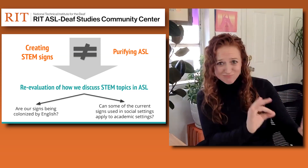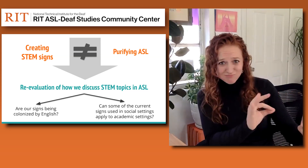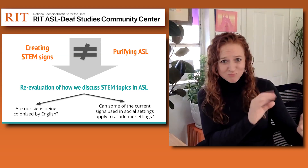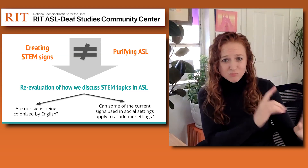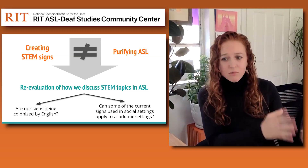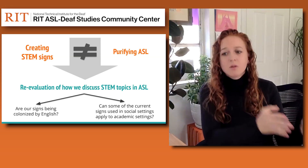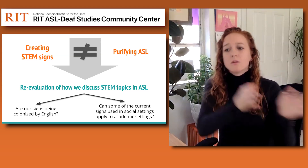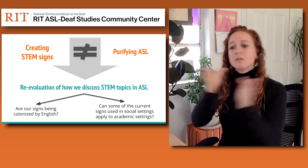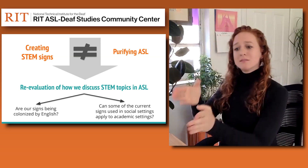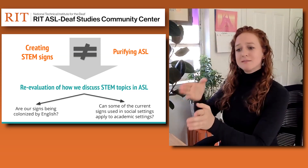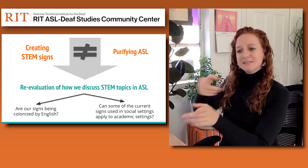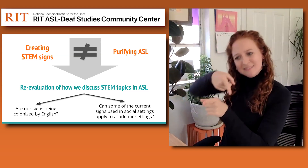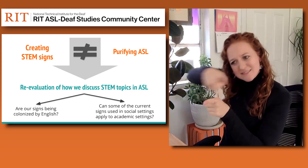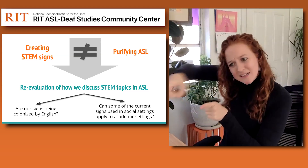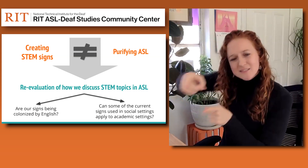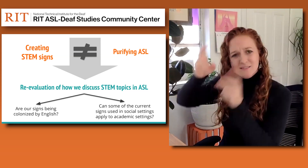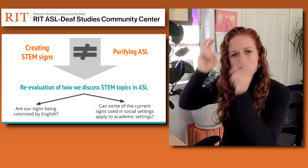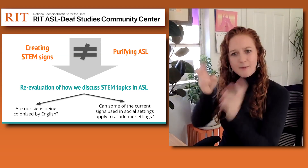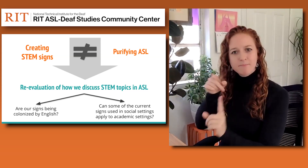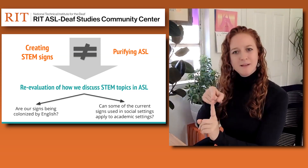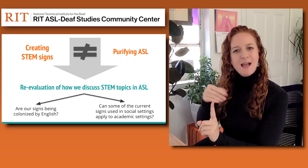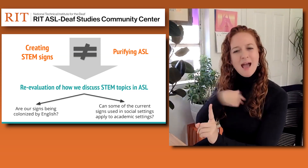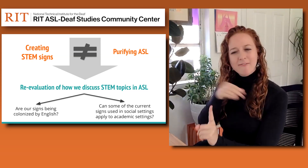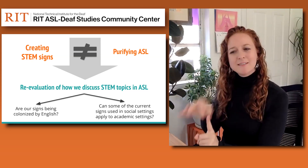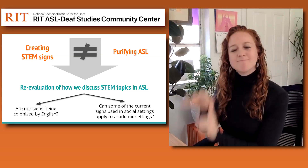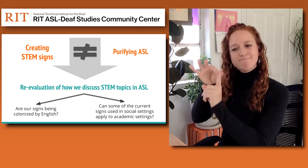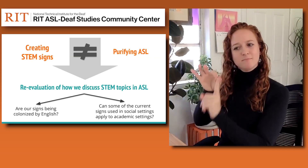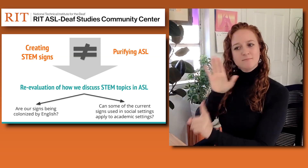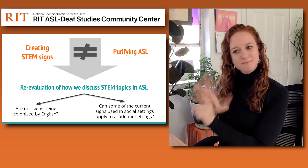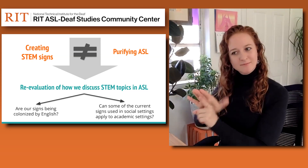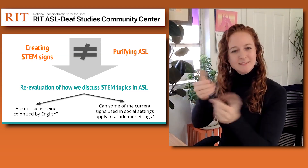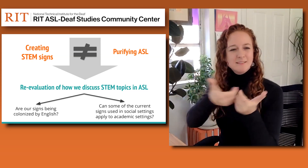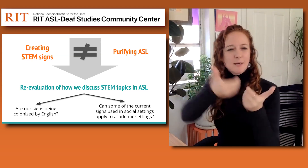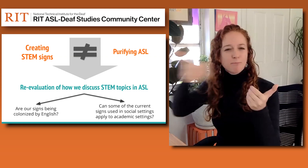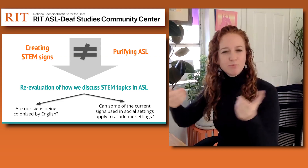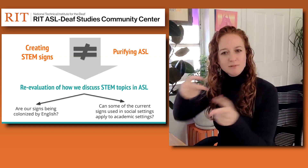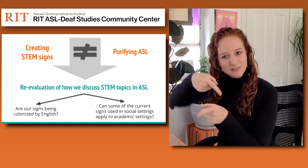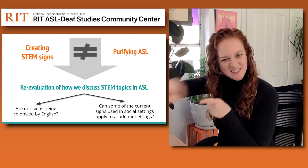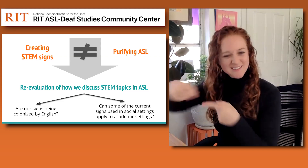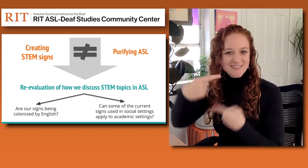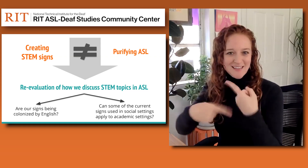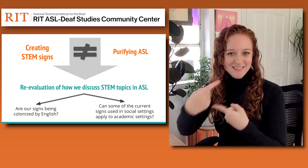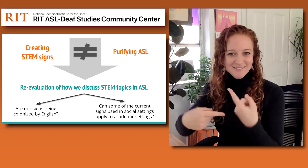which is great, and then look at specific topics and find the unique properties of signs